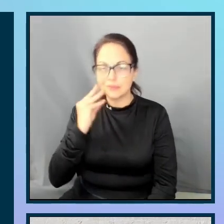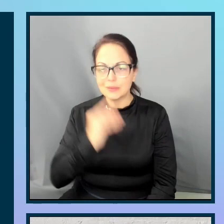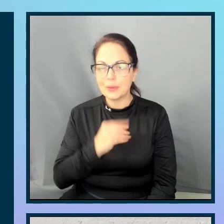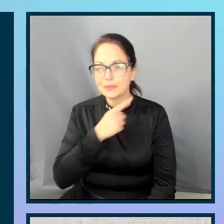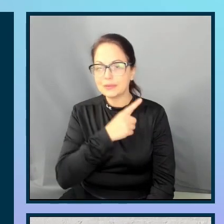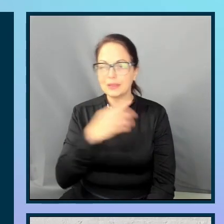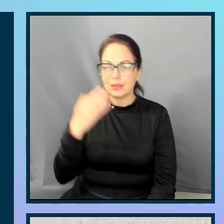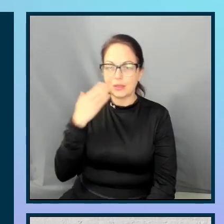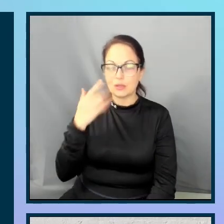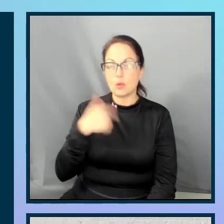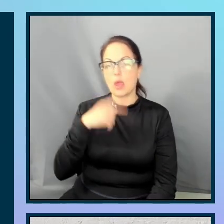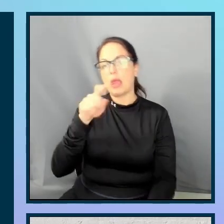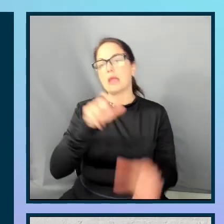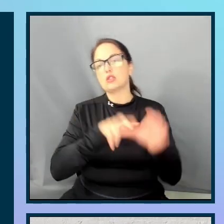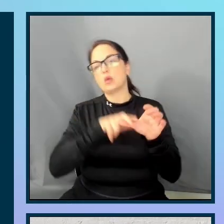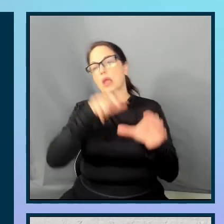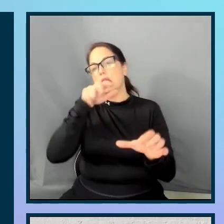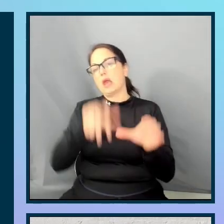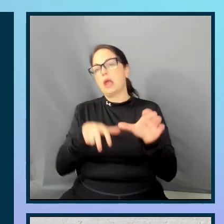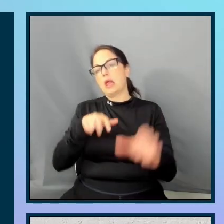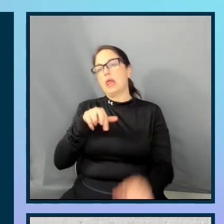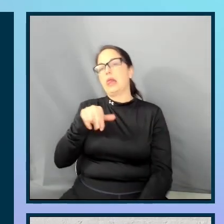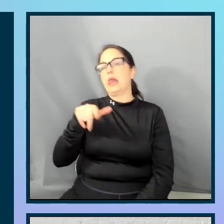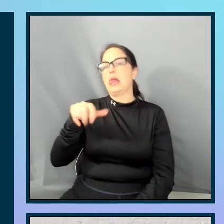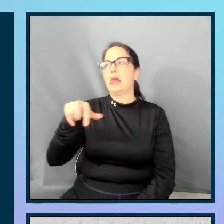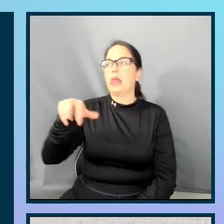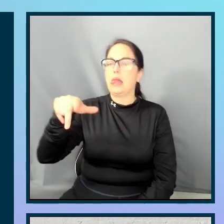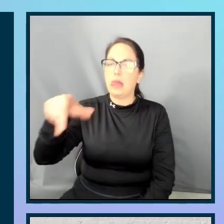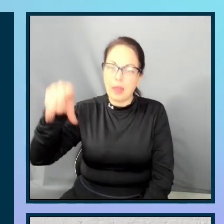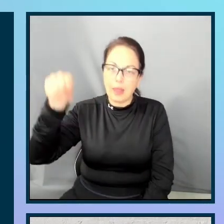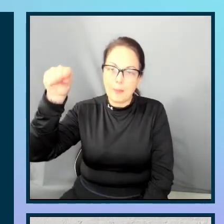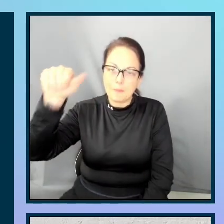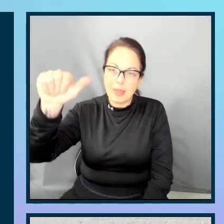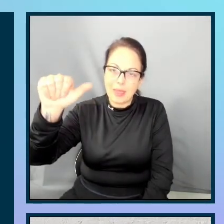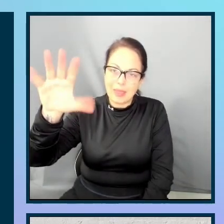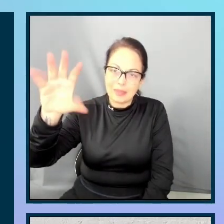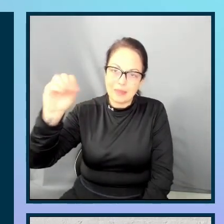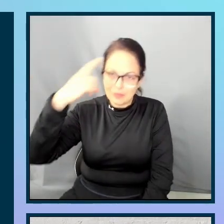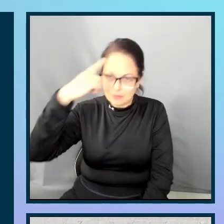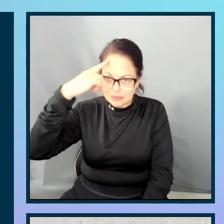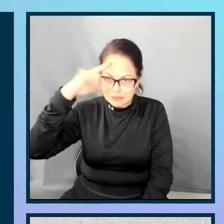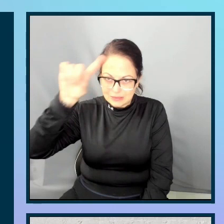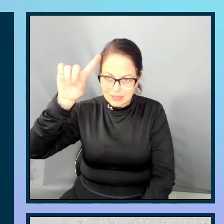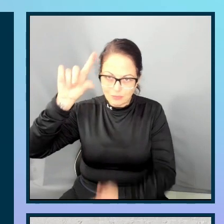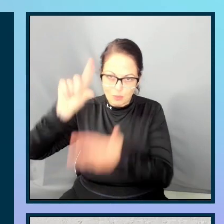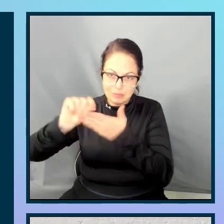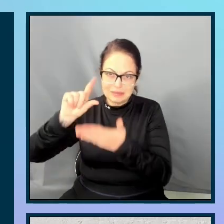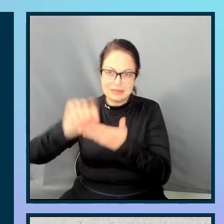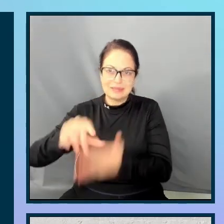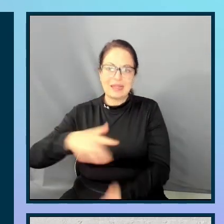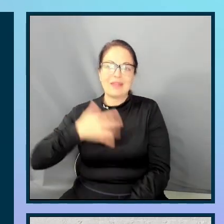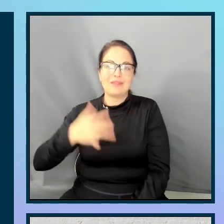So I had to get outta the car, whack back inside and pay the 50 cents. I felt so guilty.